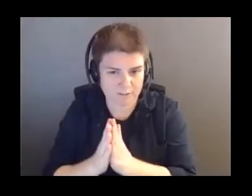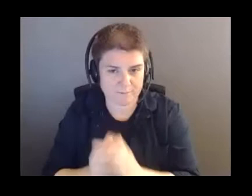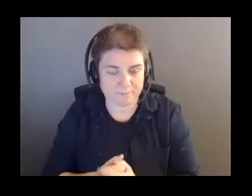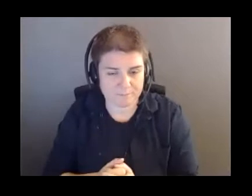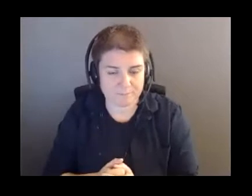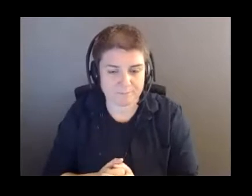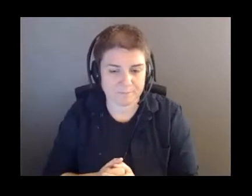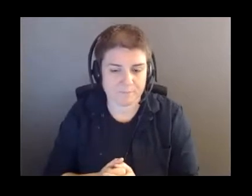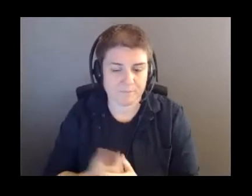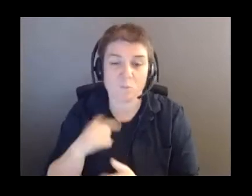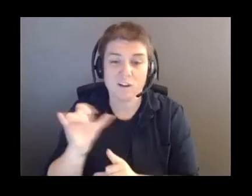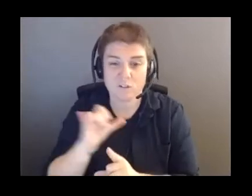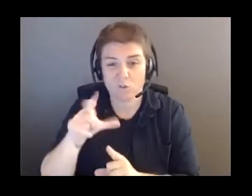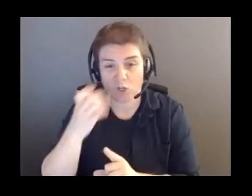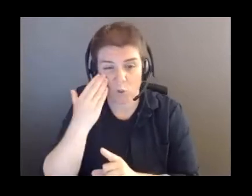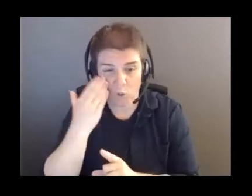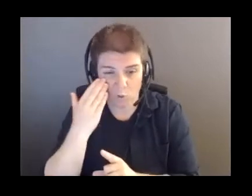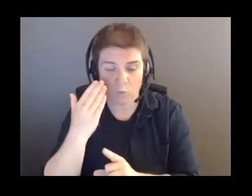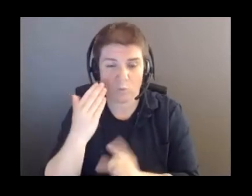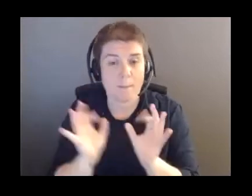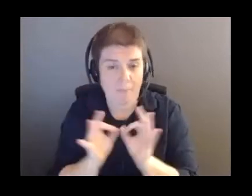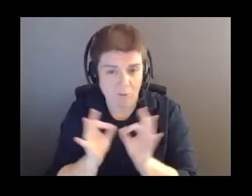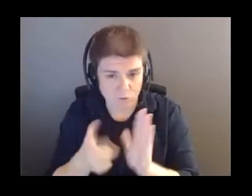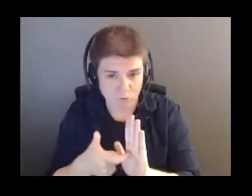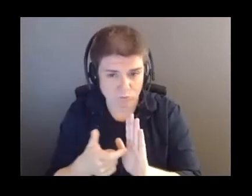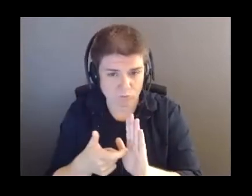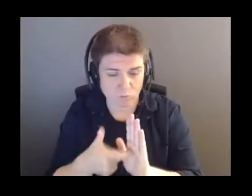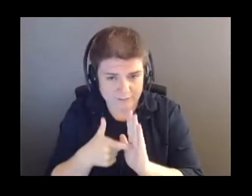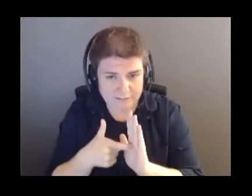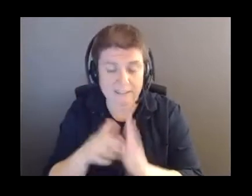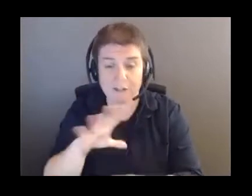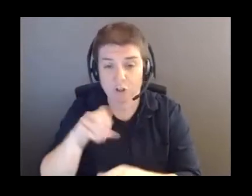need to know the amount you are requesting, including the service provider's hourly rate.